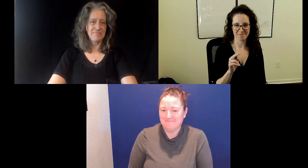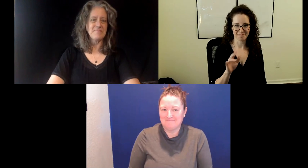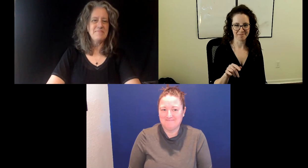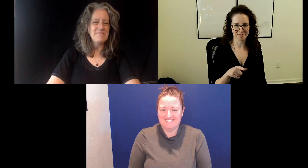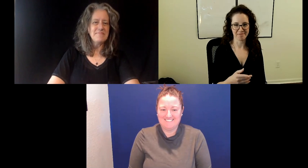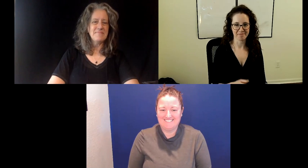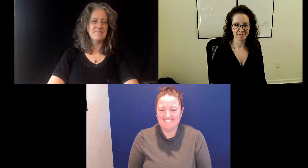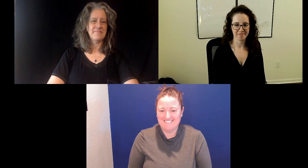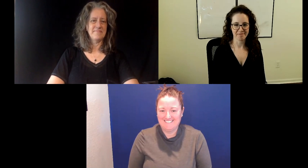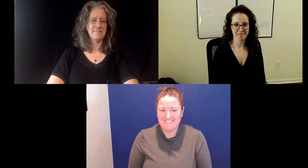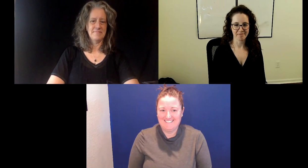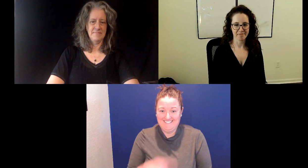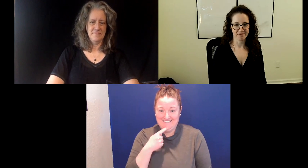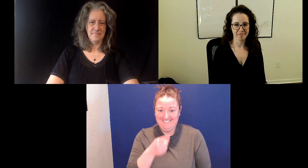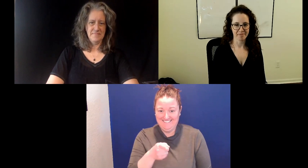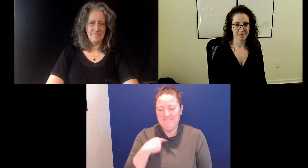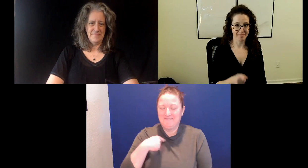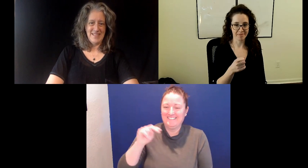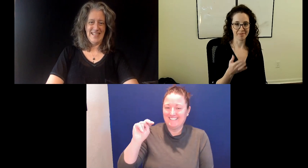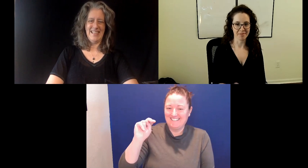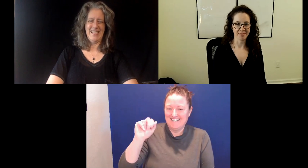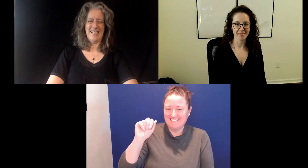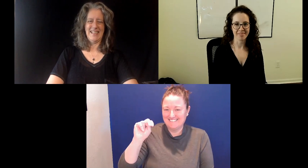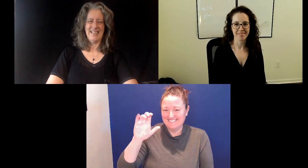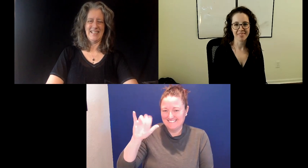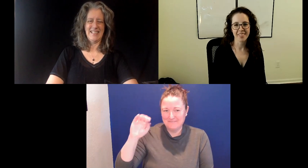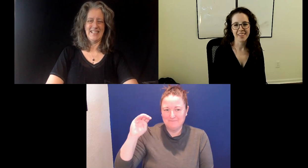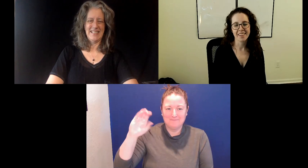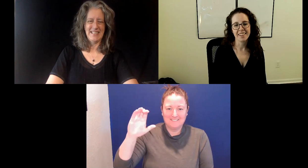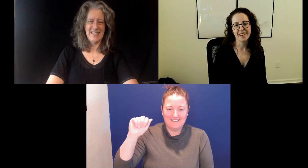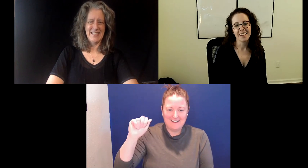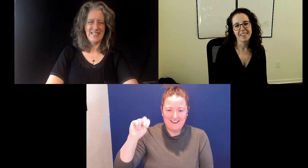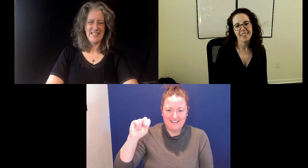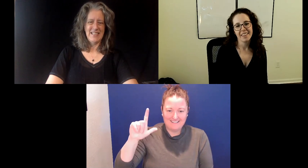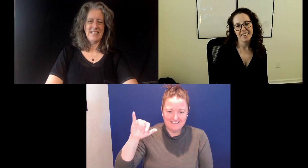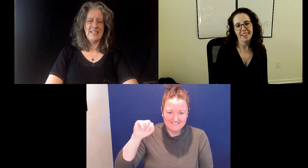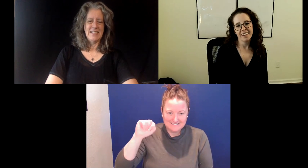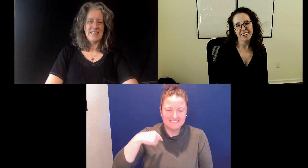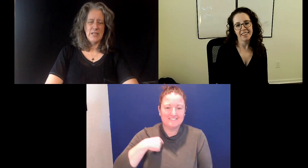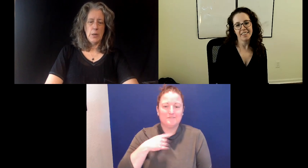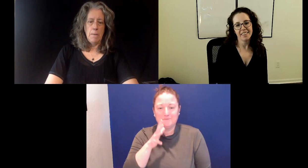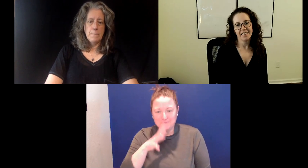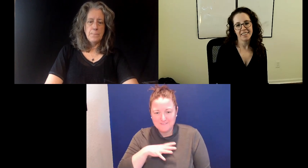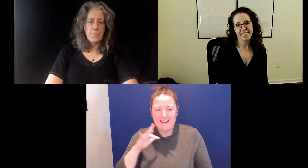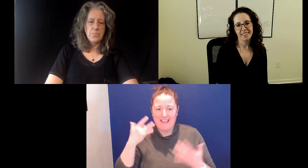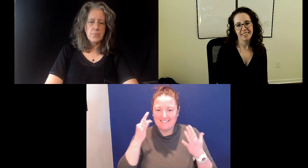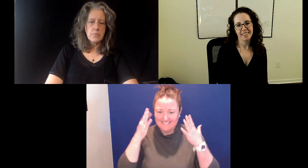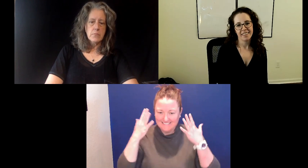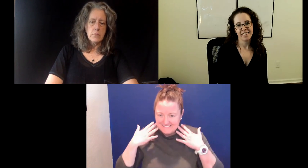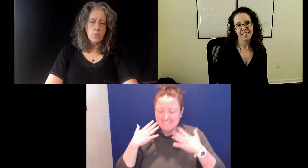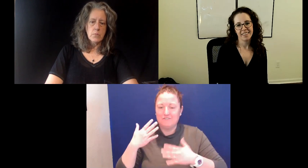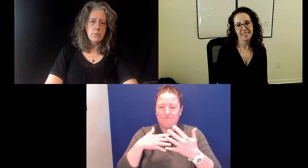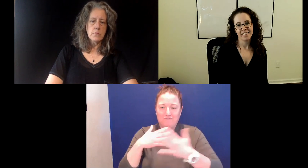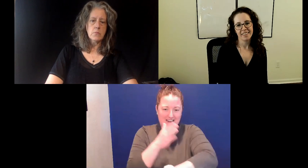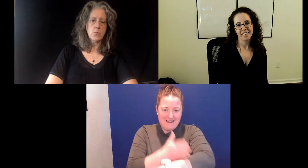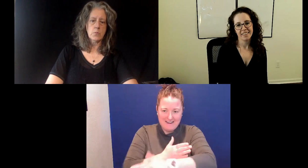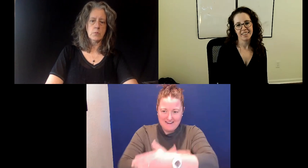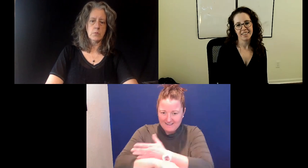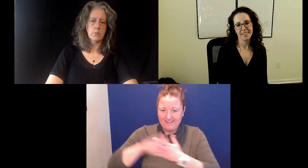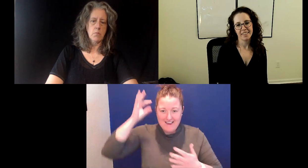uh you first no she said you or okay i'm nancy mcallist and i'm along with light skin